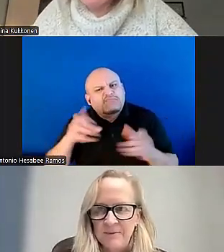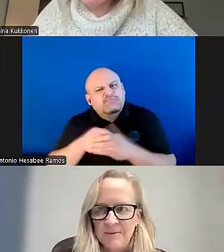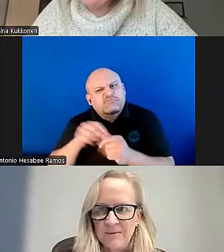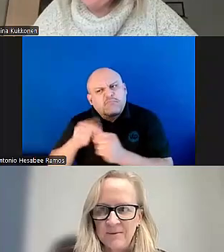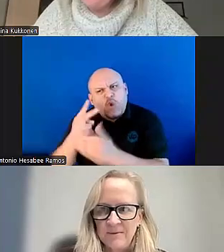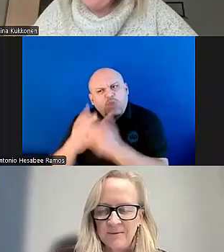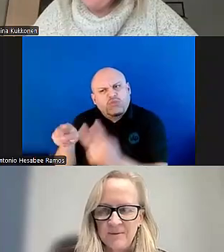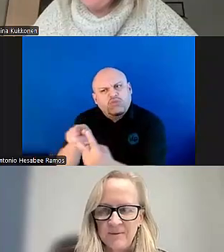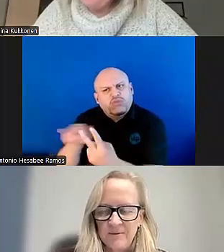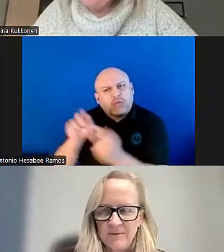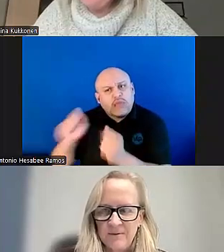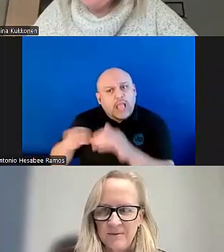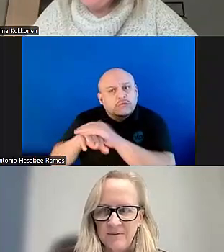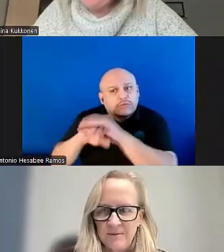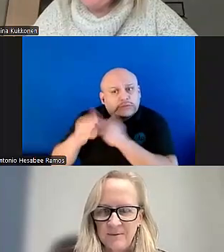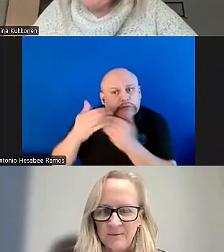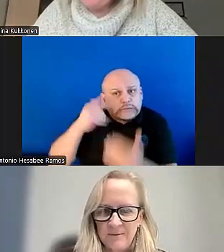Tiina Kukkonen: Yeah, so I mean, in terms of